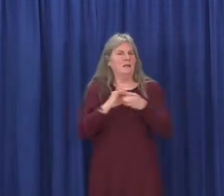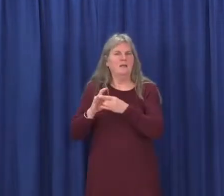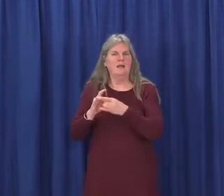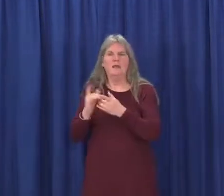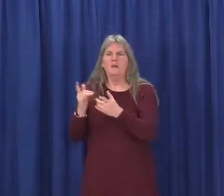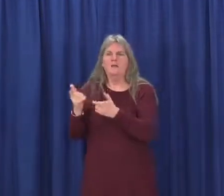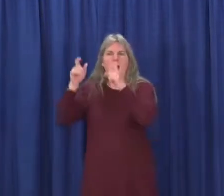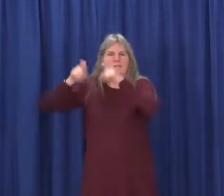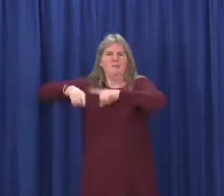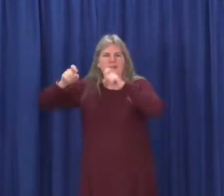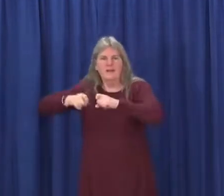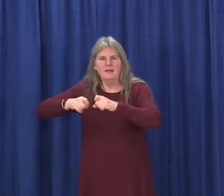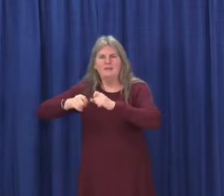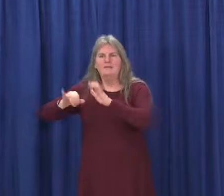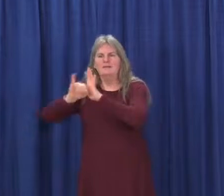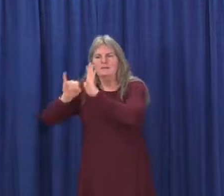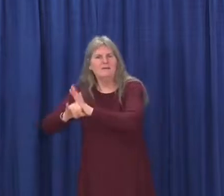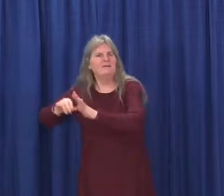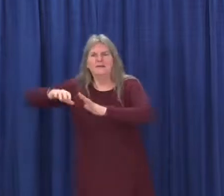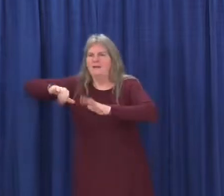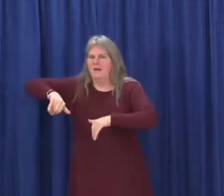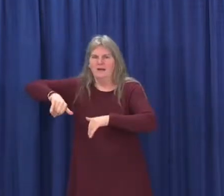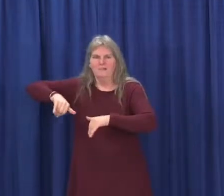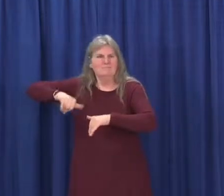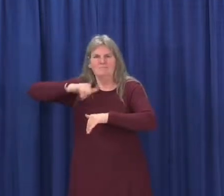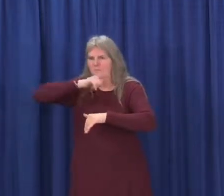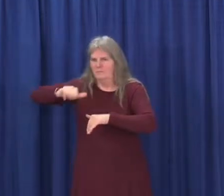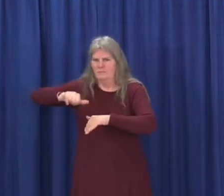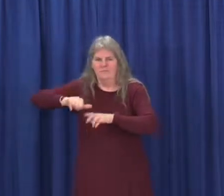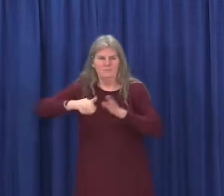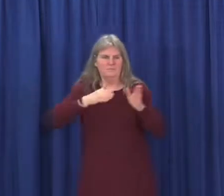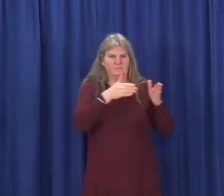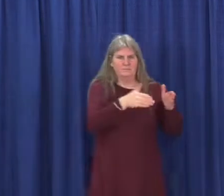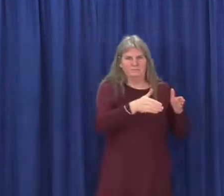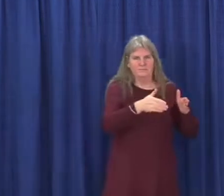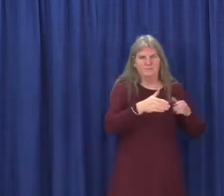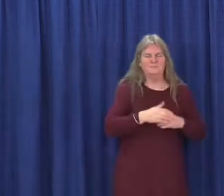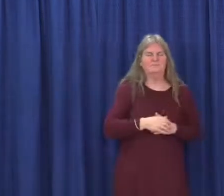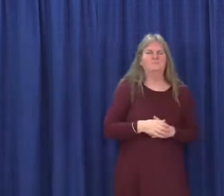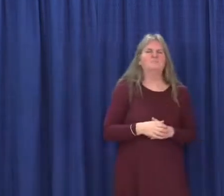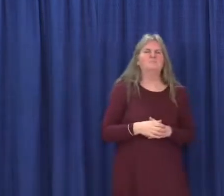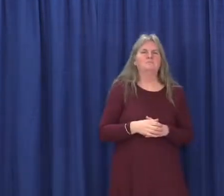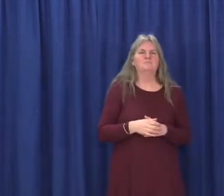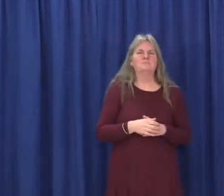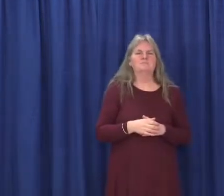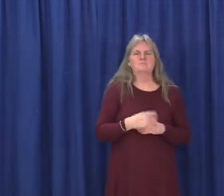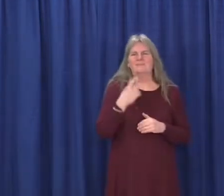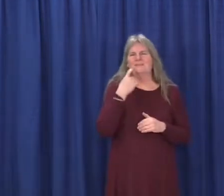in the territory. Our most recent reports show